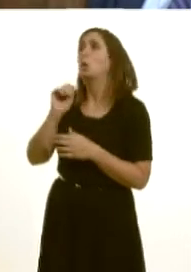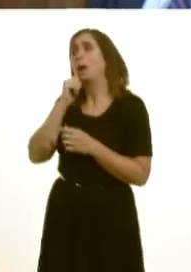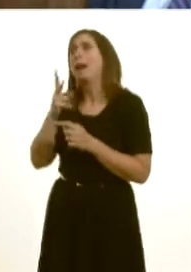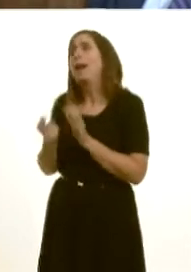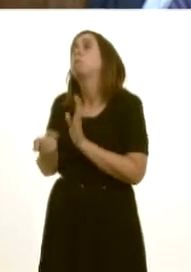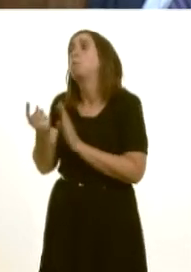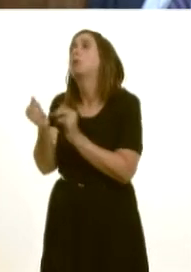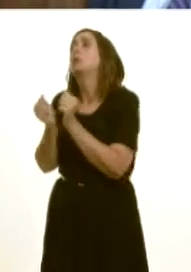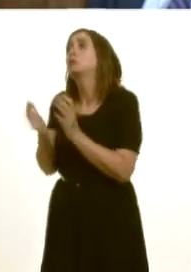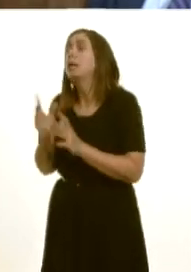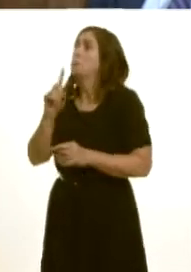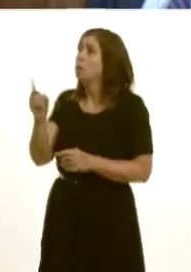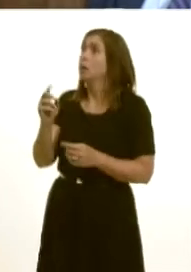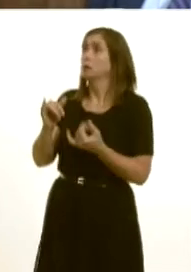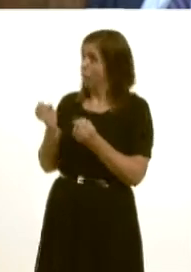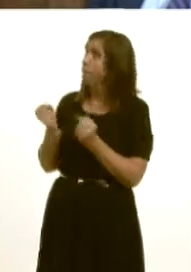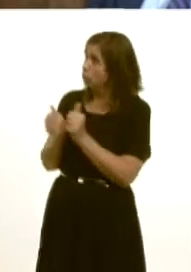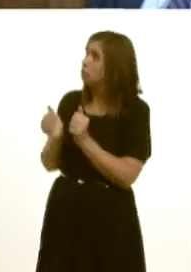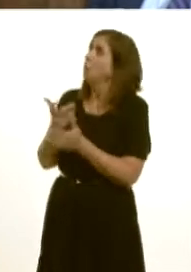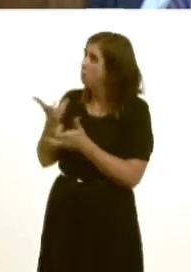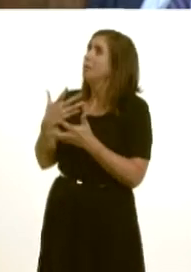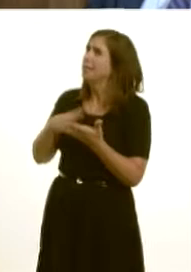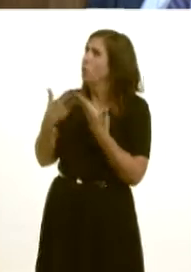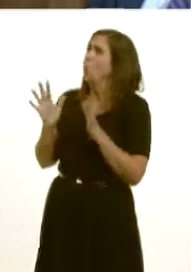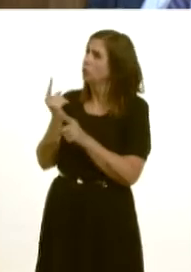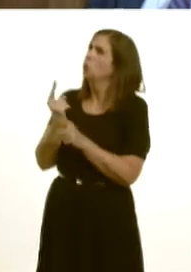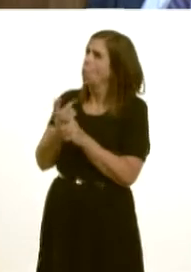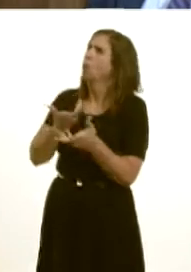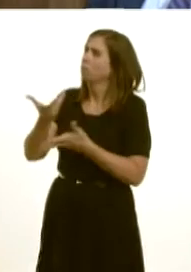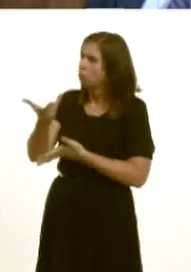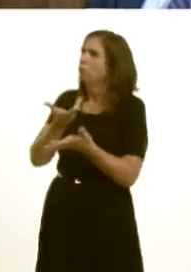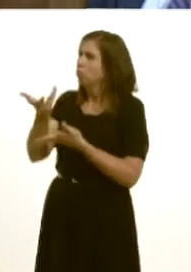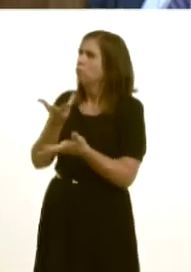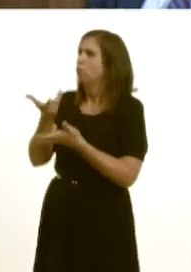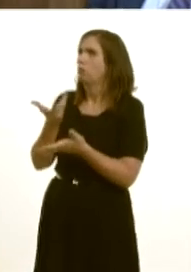discussions continue so that the points that are made, and are strongly felt, clearly,